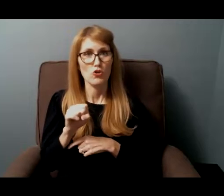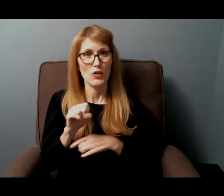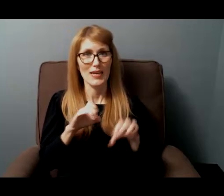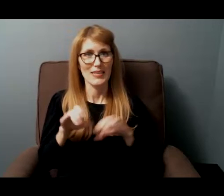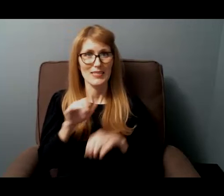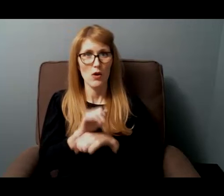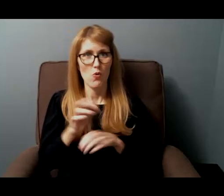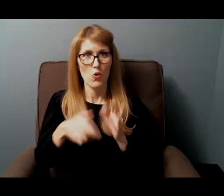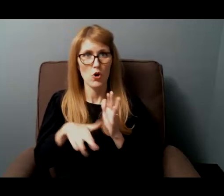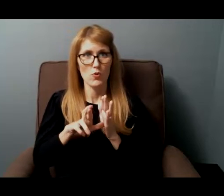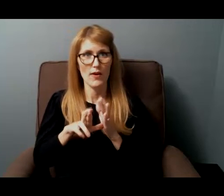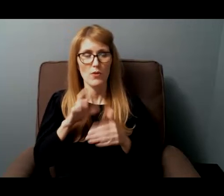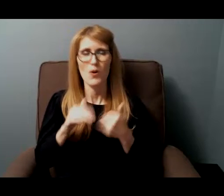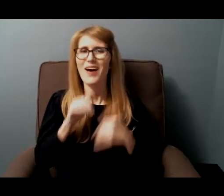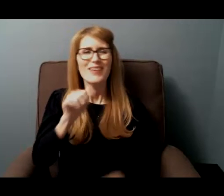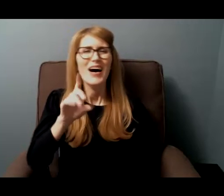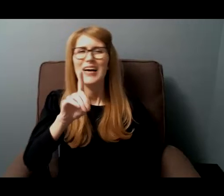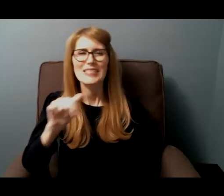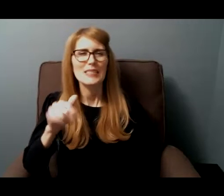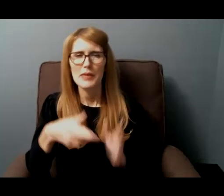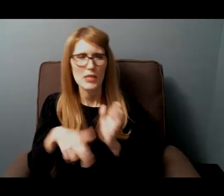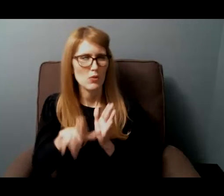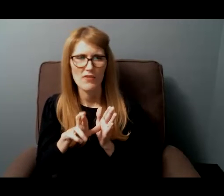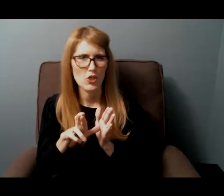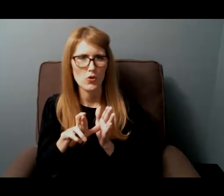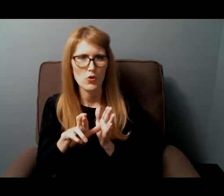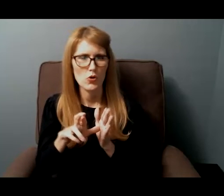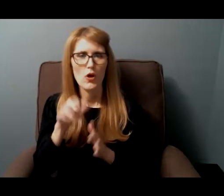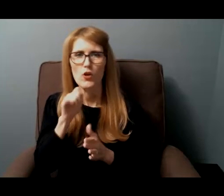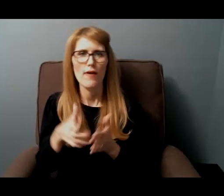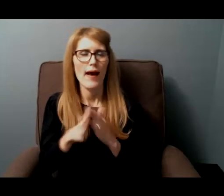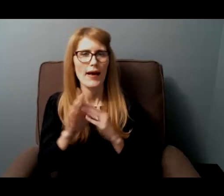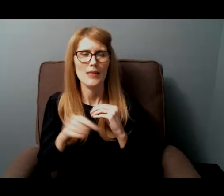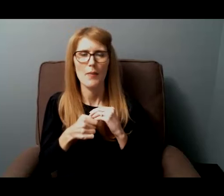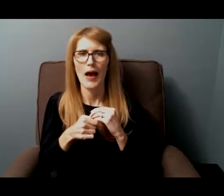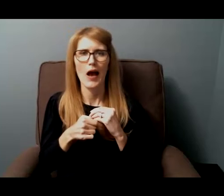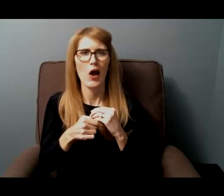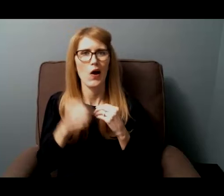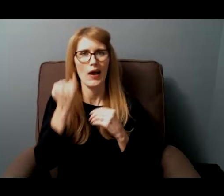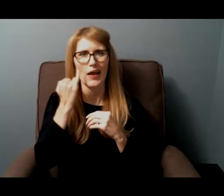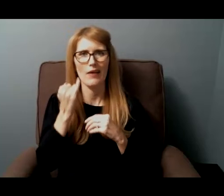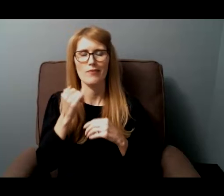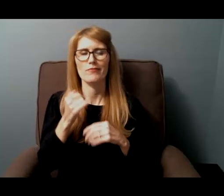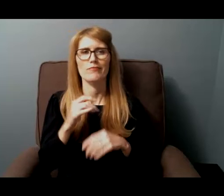review. So they are not asking about medical improvement or what's happening with a person's